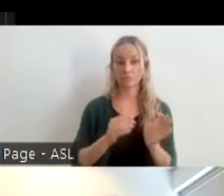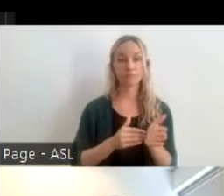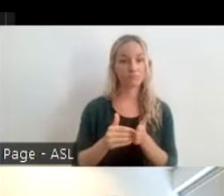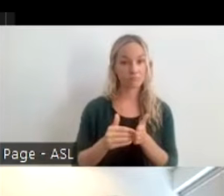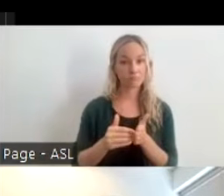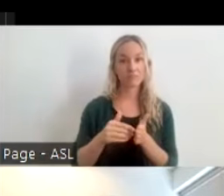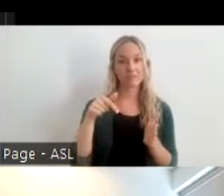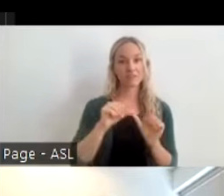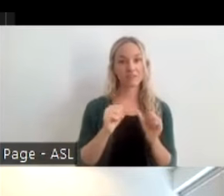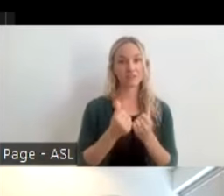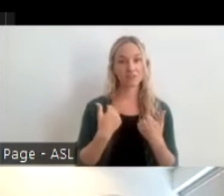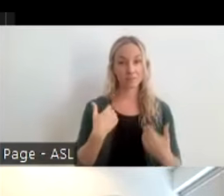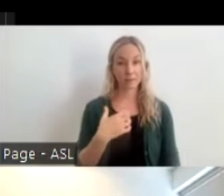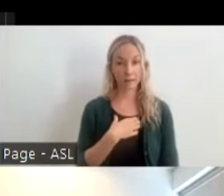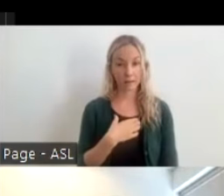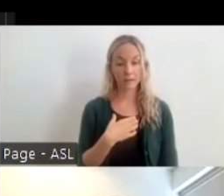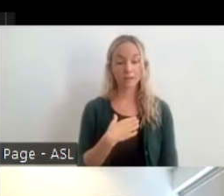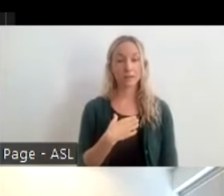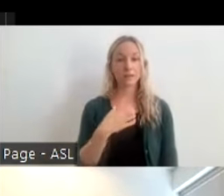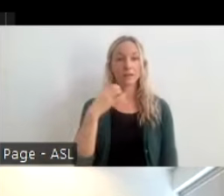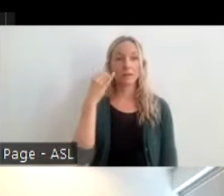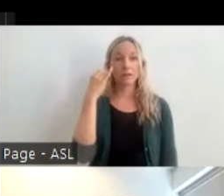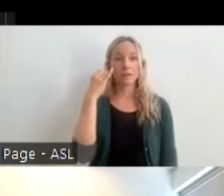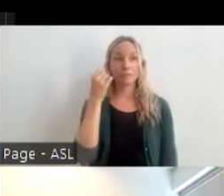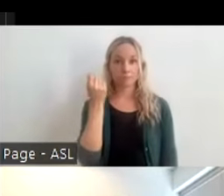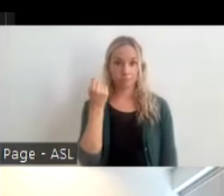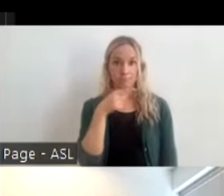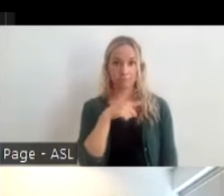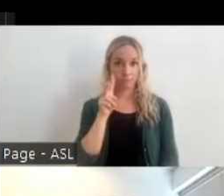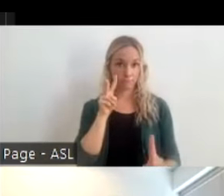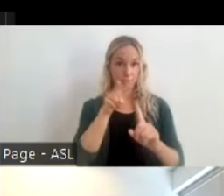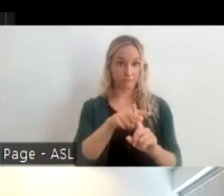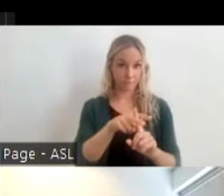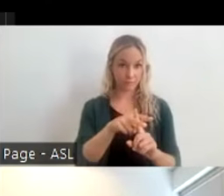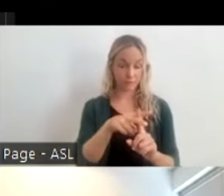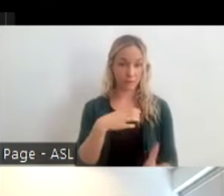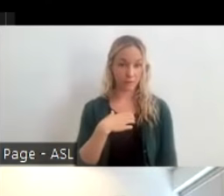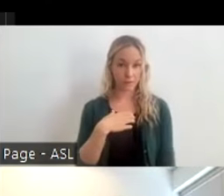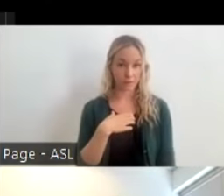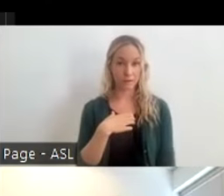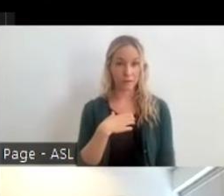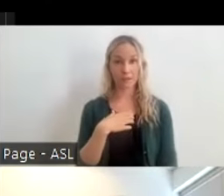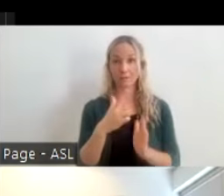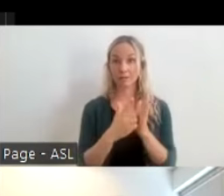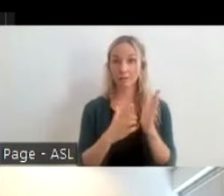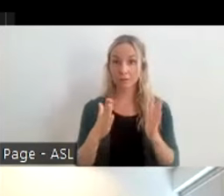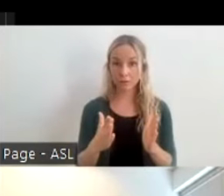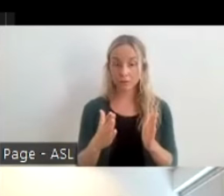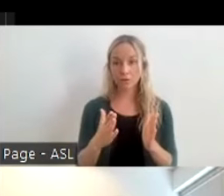the attorneys or legal office that represents the place of public accommodation will invariably say, boy, we just